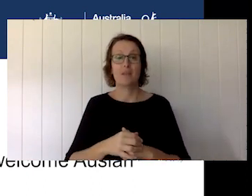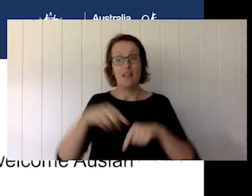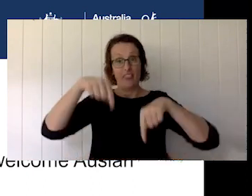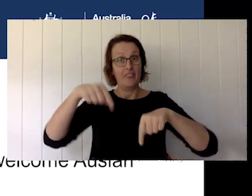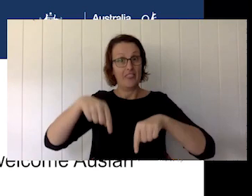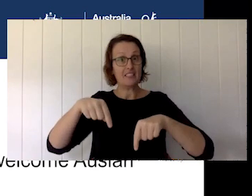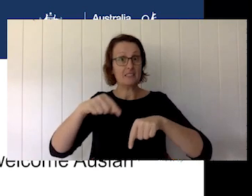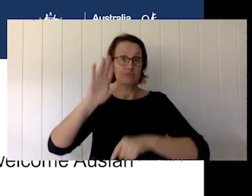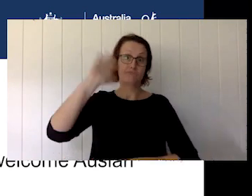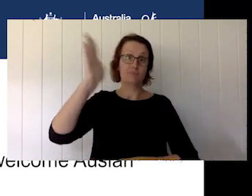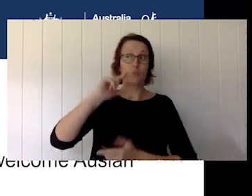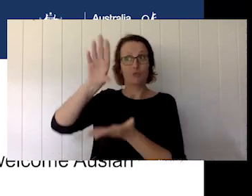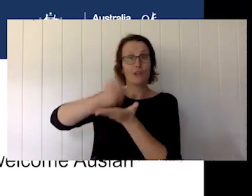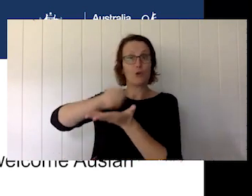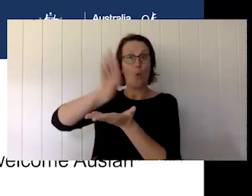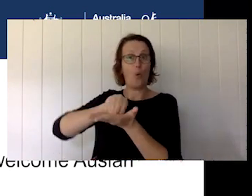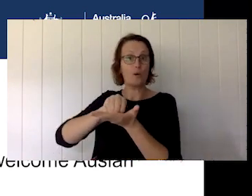available of the session in the coming days, and you'll receive a